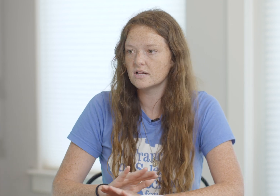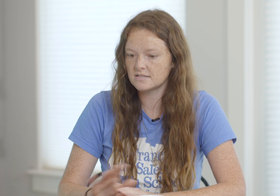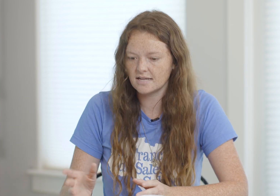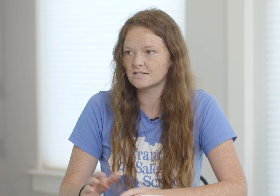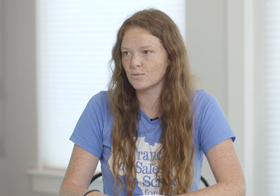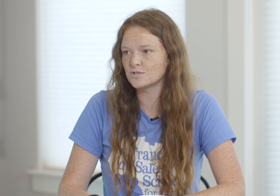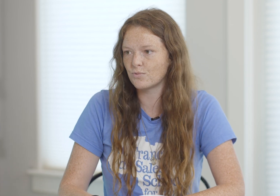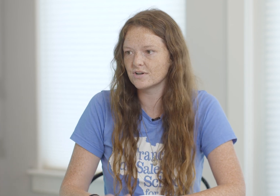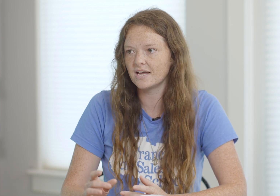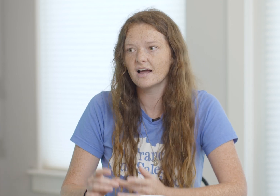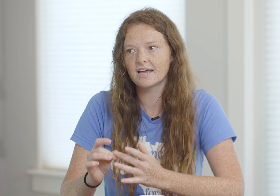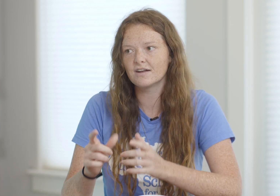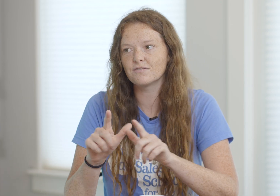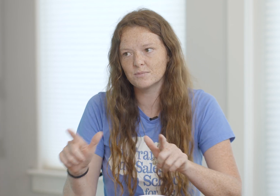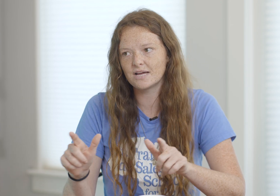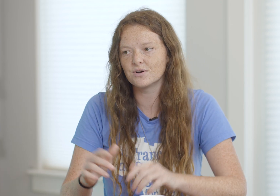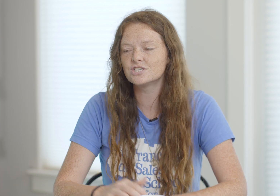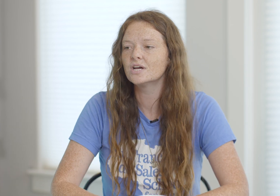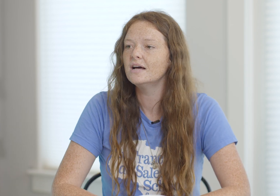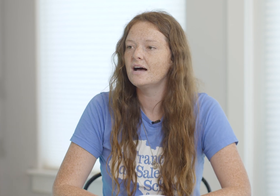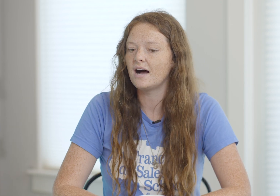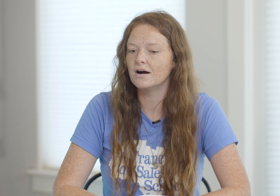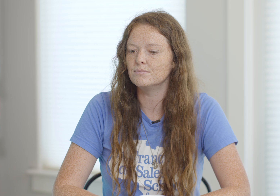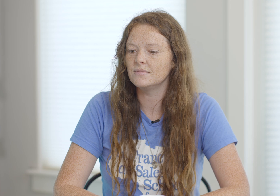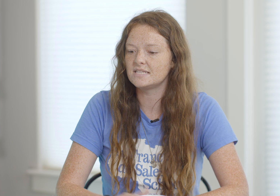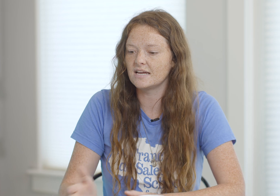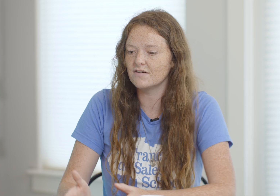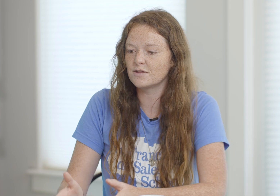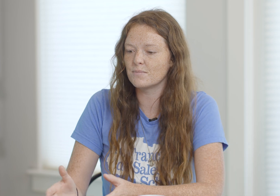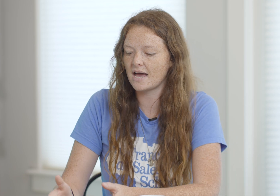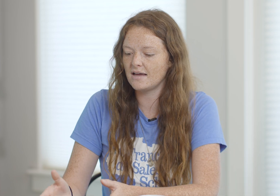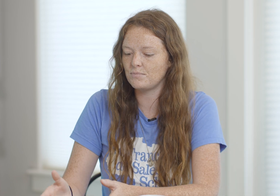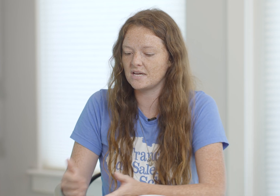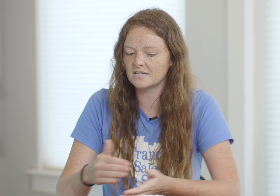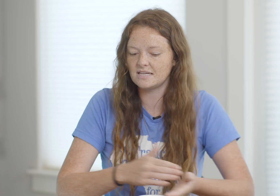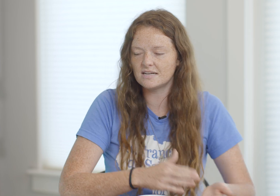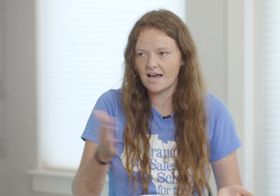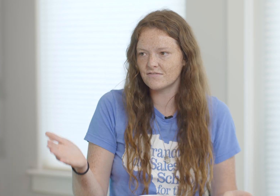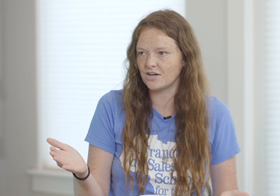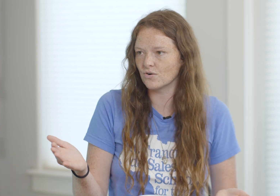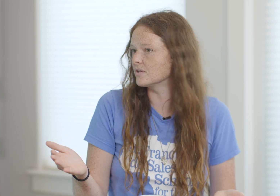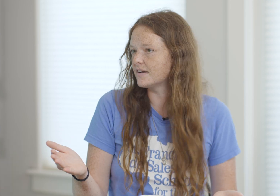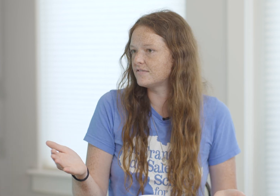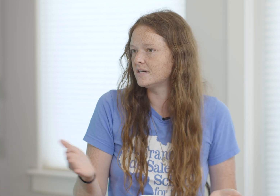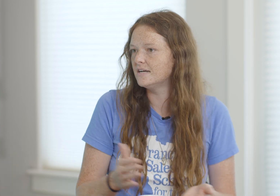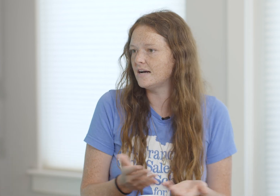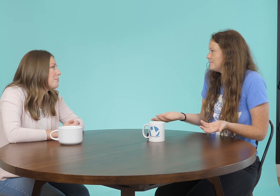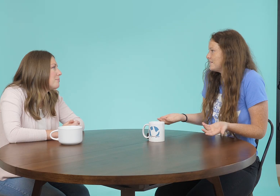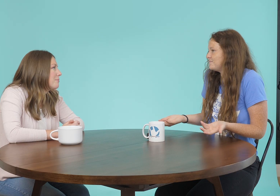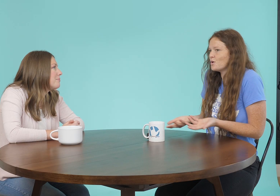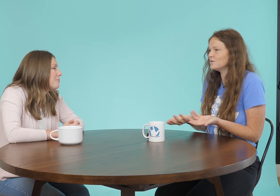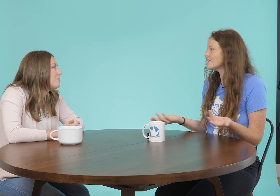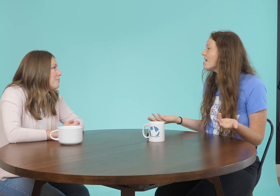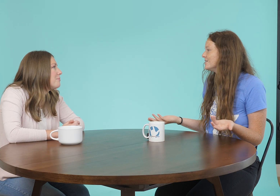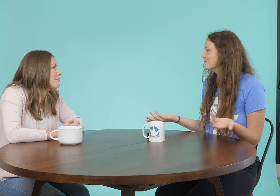That's the most important thing, again, from language to give them that because they didn't have that your whole life. Yeah, if no one taught you.